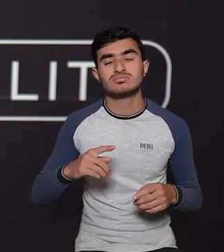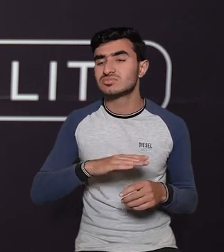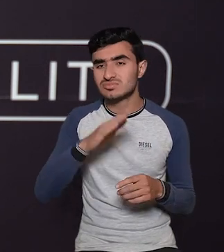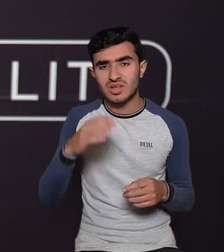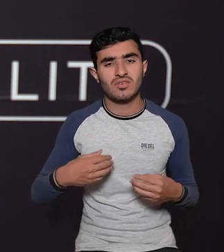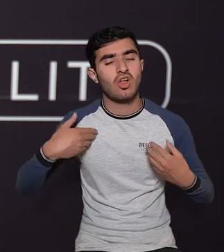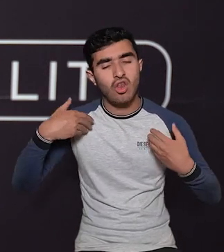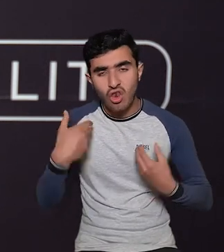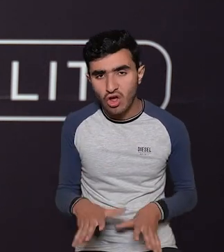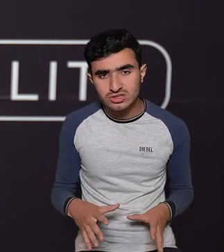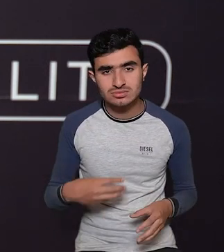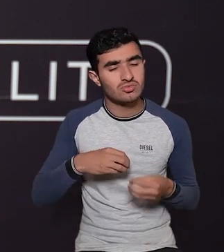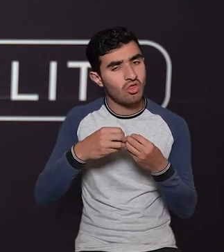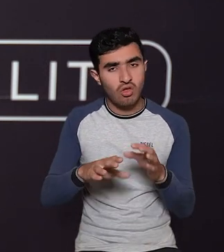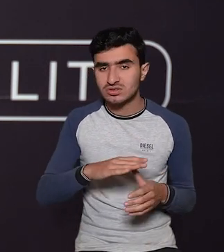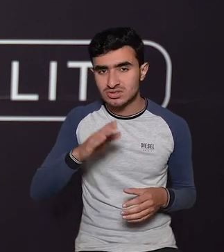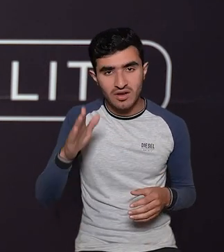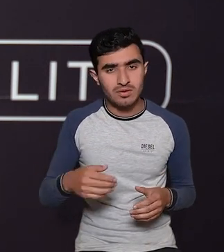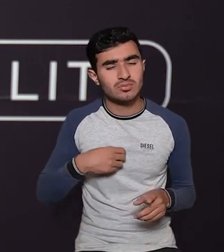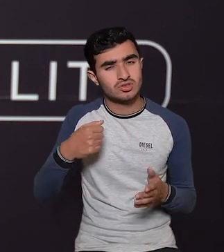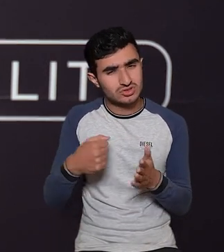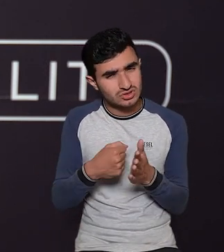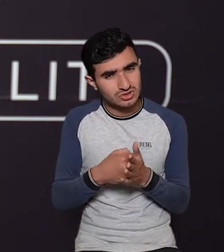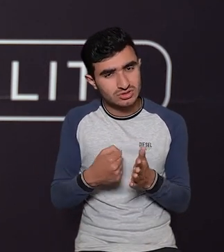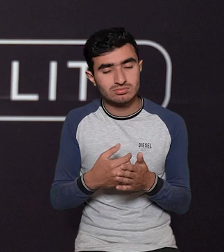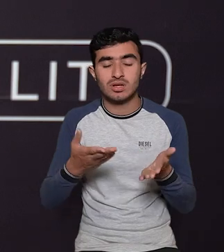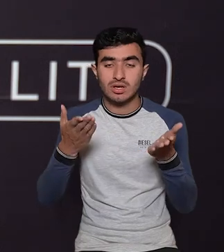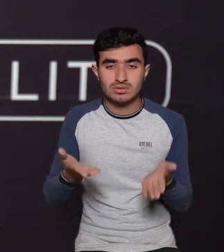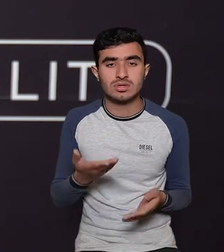I kept working on it and Alhamdulillah, Allah gave me the sport blazzer.